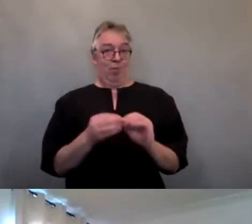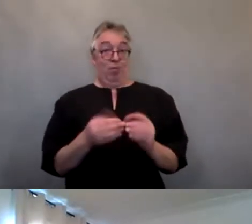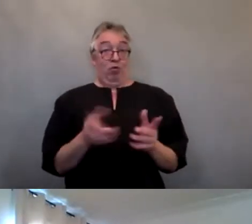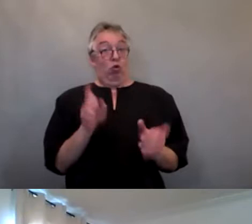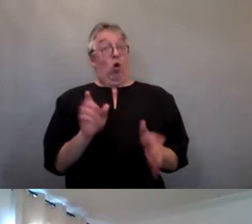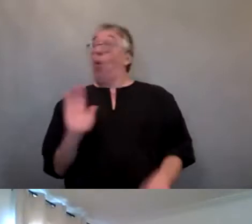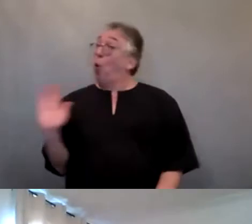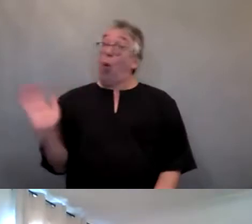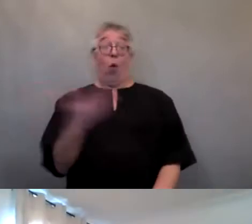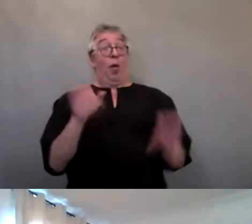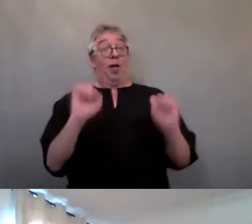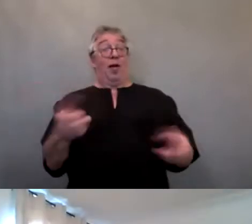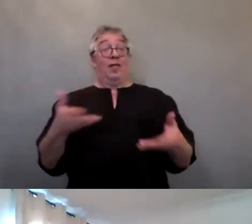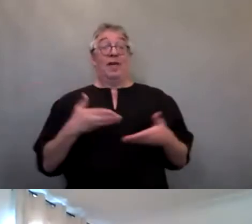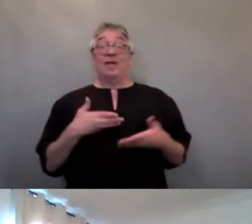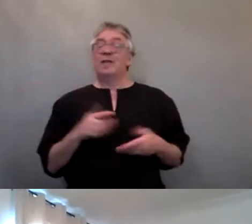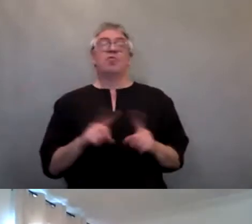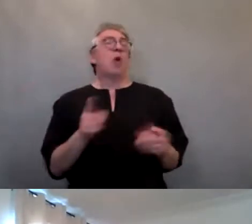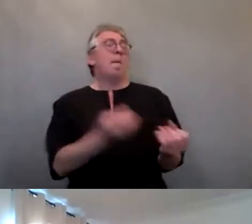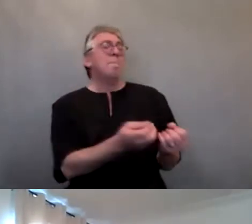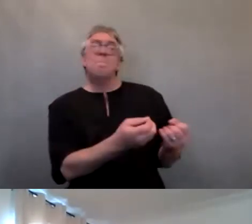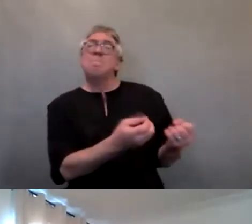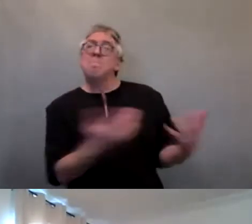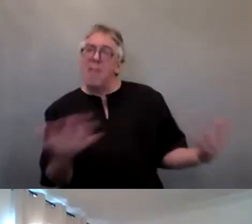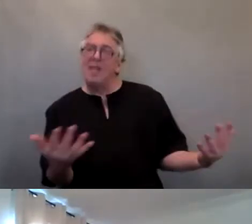. It is not everybody. That is a problem. It should be available to